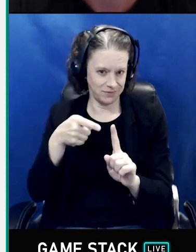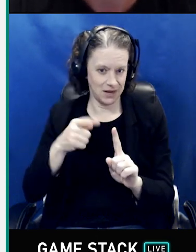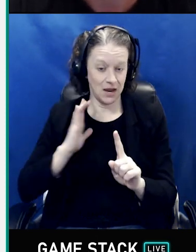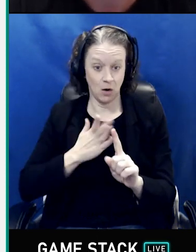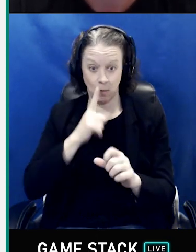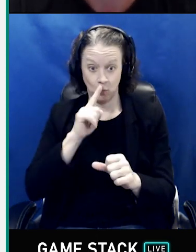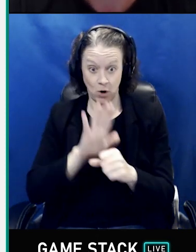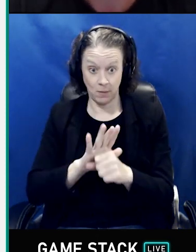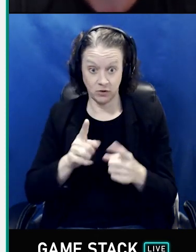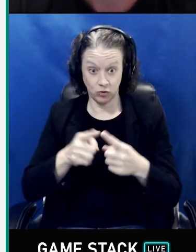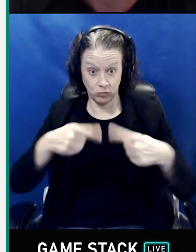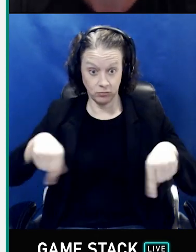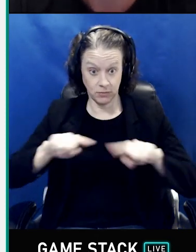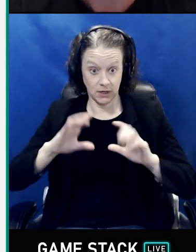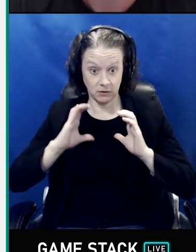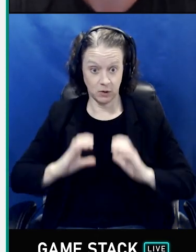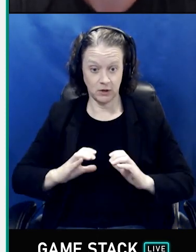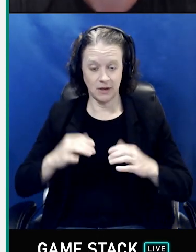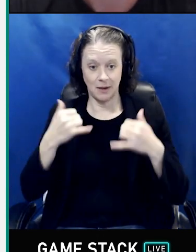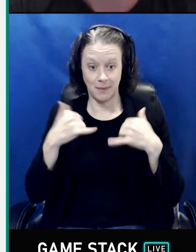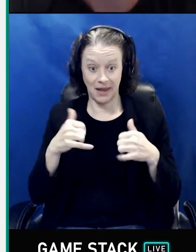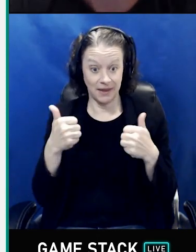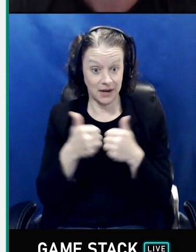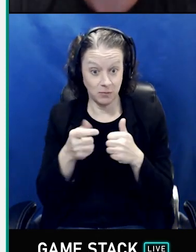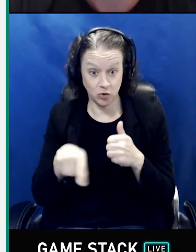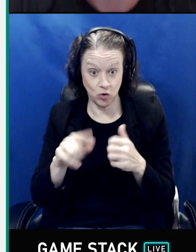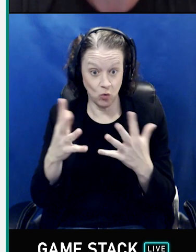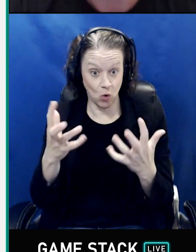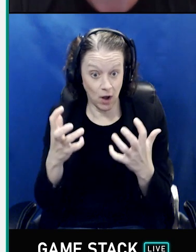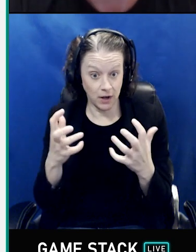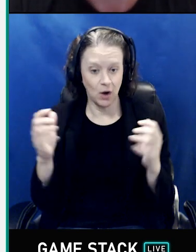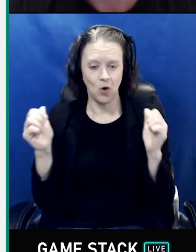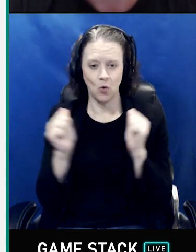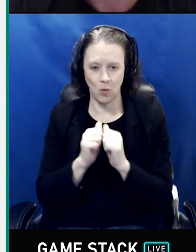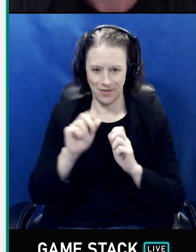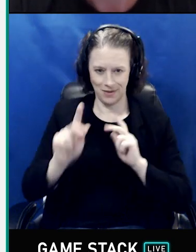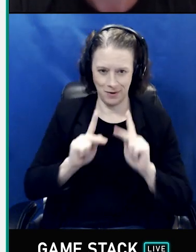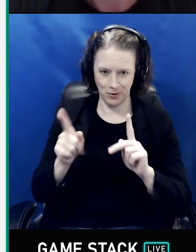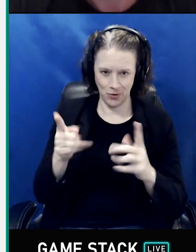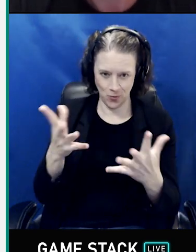the games you want, with the people you want, on the devices you want. To do this,